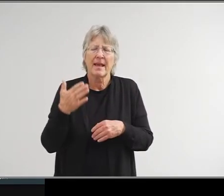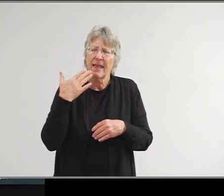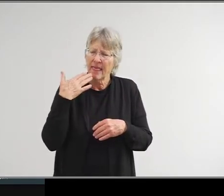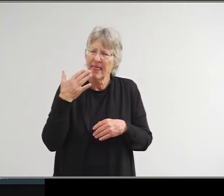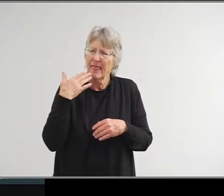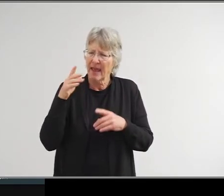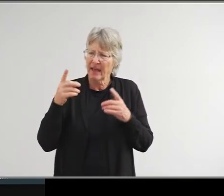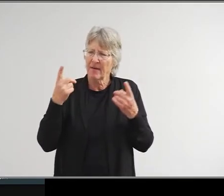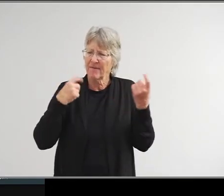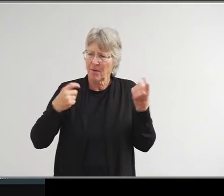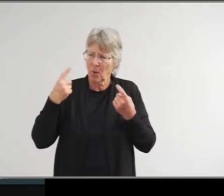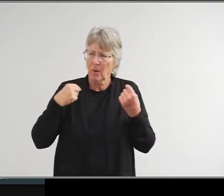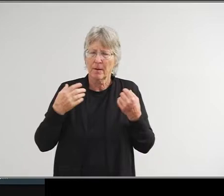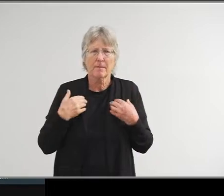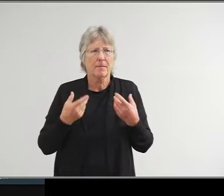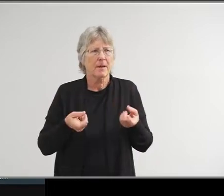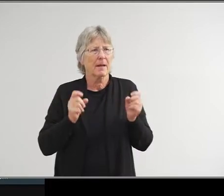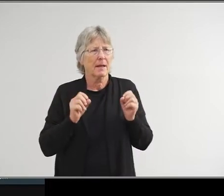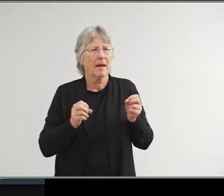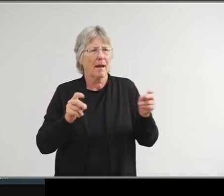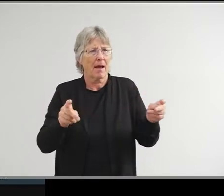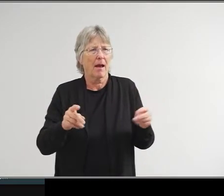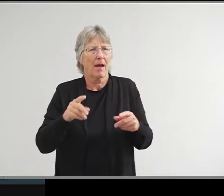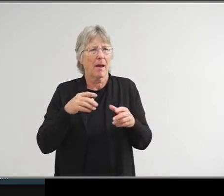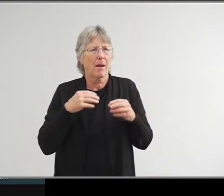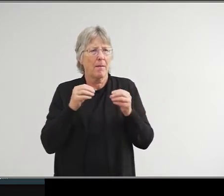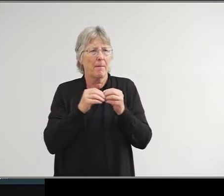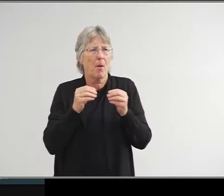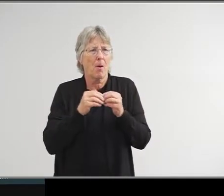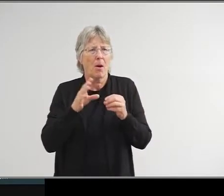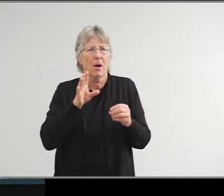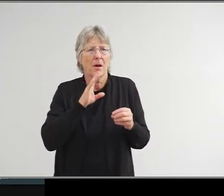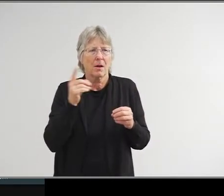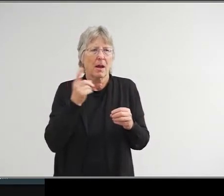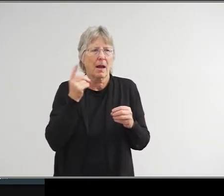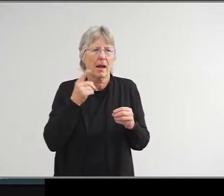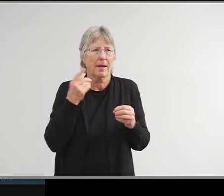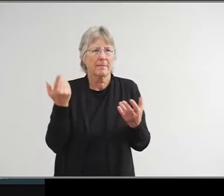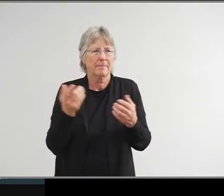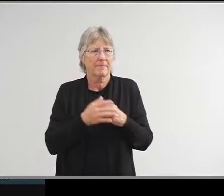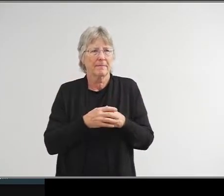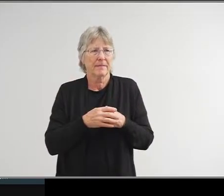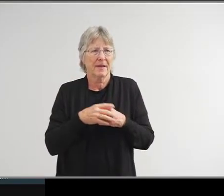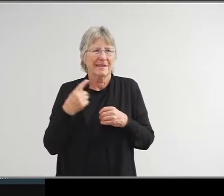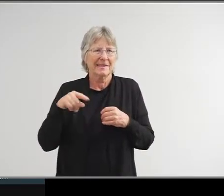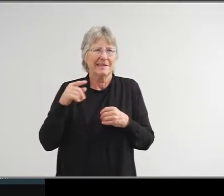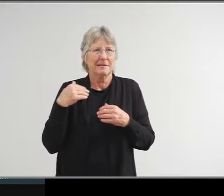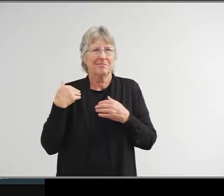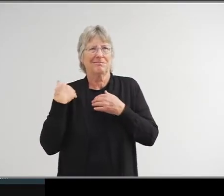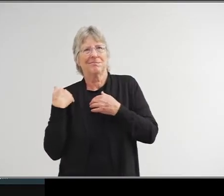it gives us opportunity to further talk about something that has weighed very heavily on us in our decision-making.